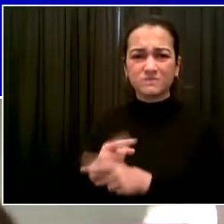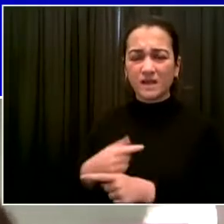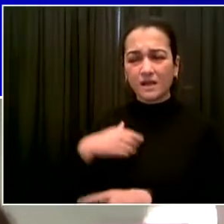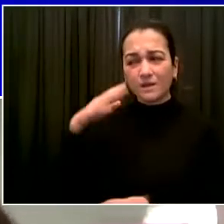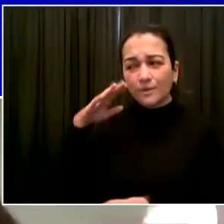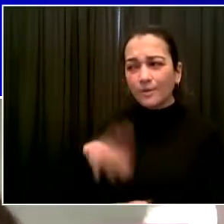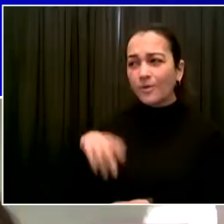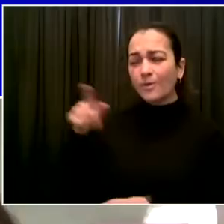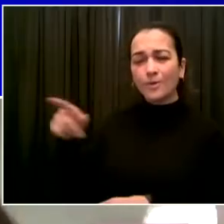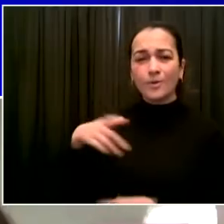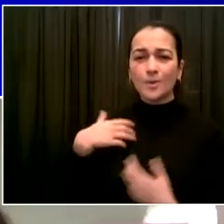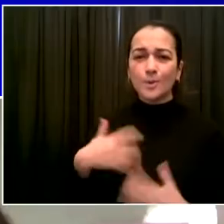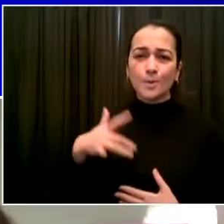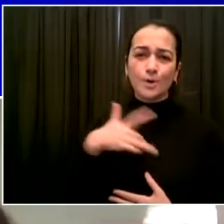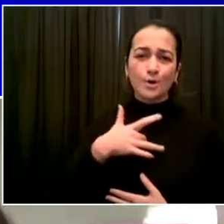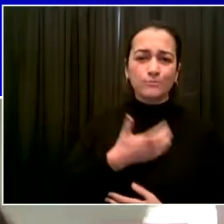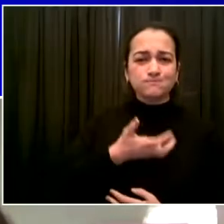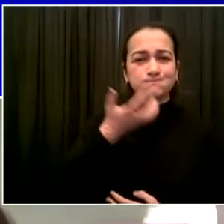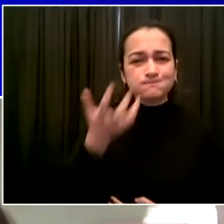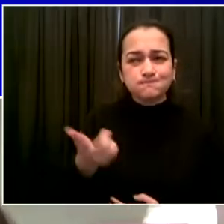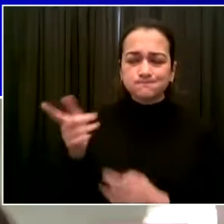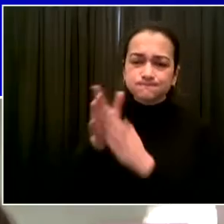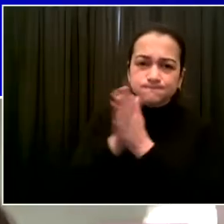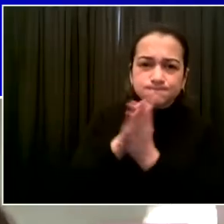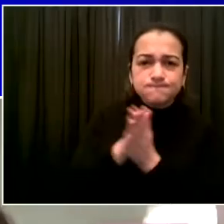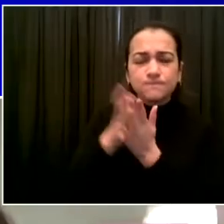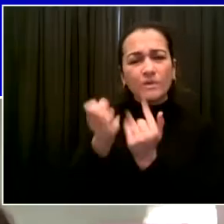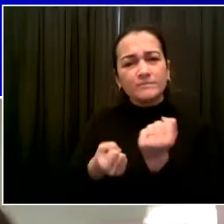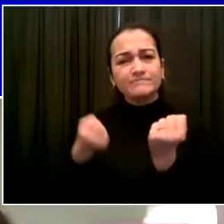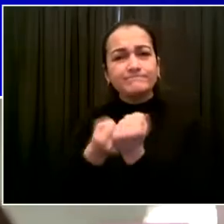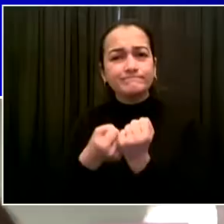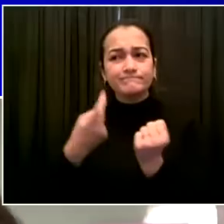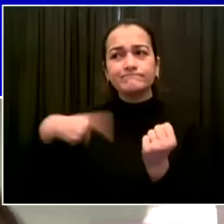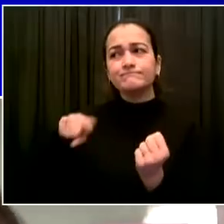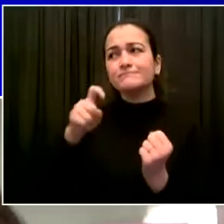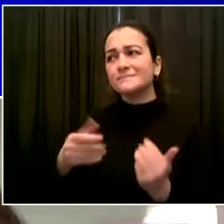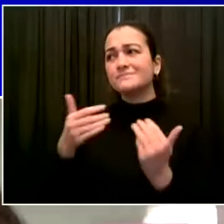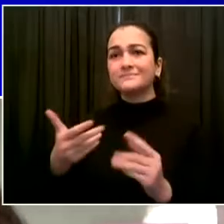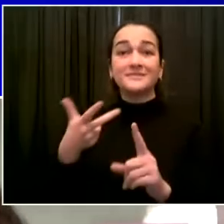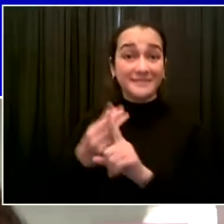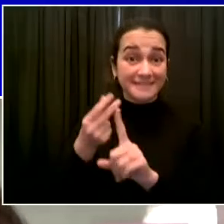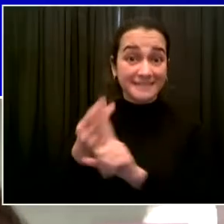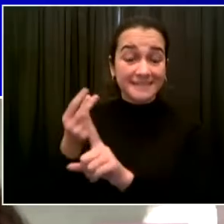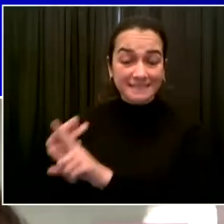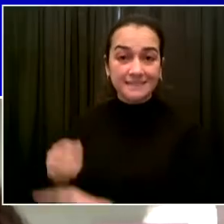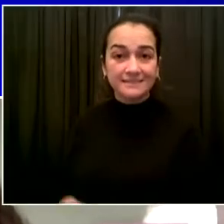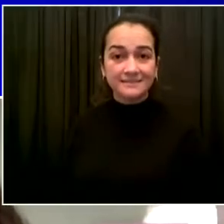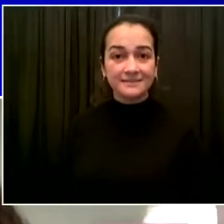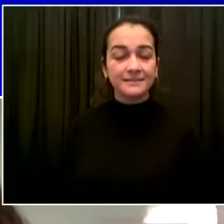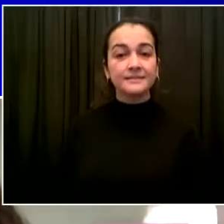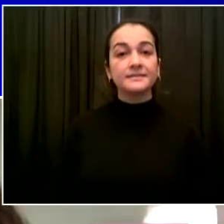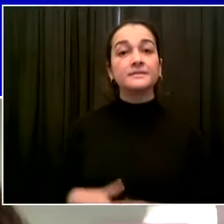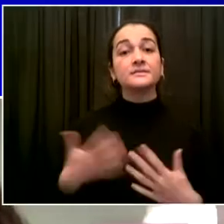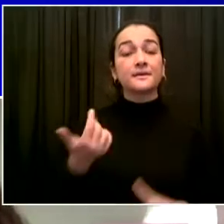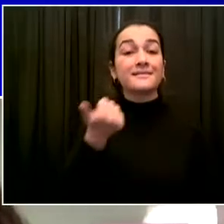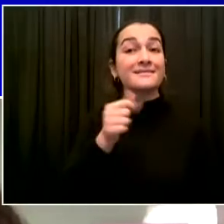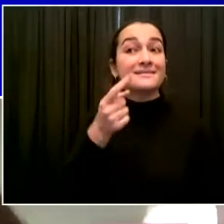COUNCILMEMBER. I KNOW YOU HAVE BEEN PASSIONATELY SUPPORTING THE VACCINATION EFFORT IN YOUR DISTRICT AND AROUND THE CITY